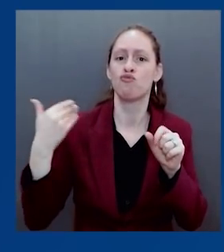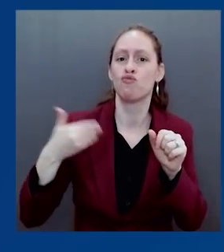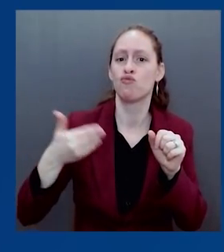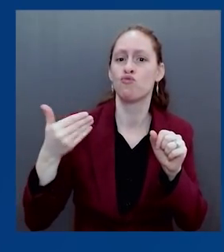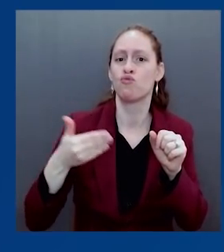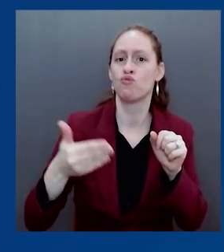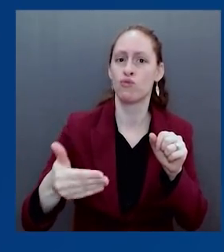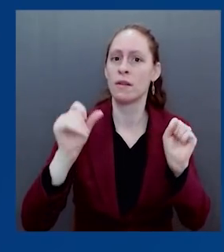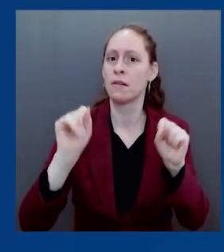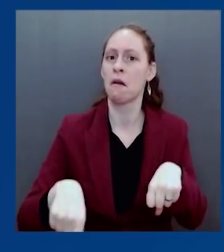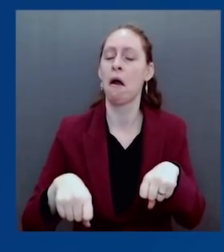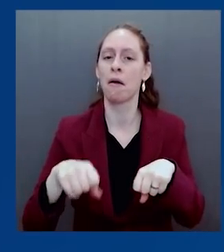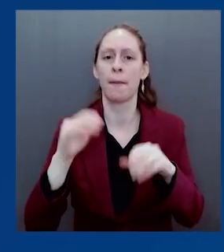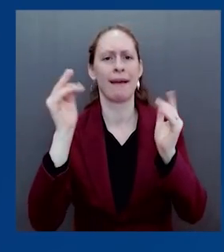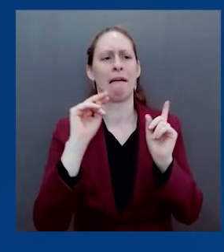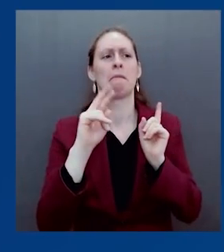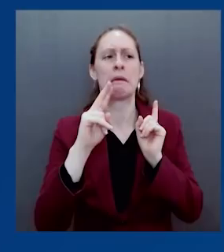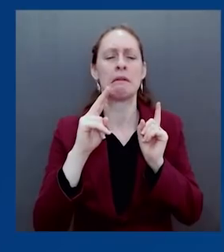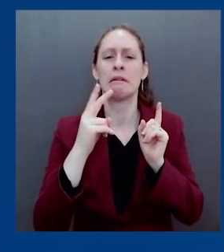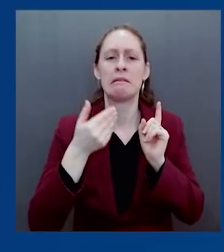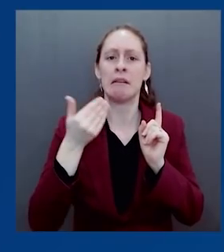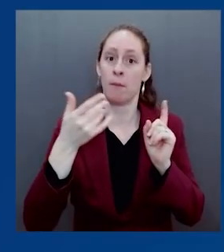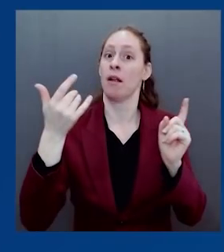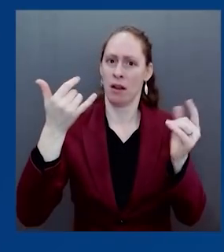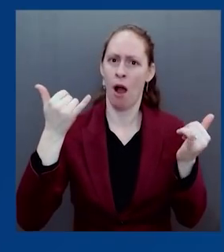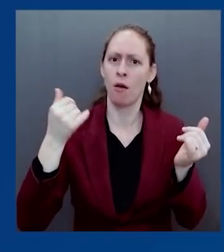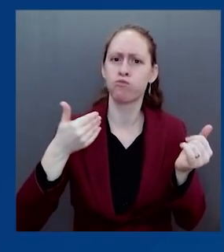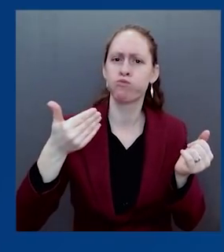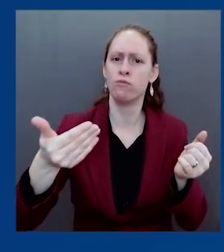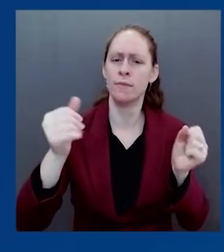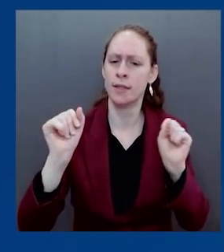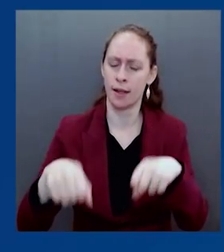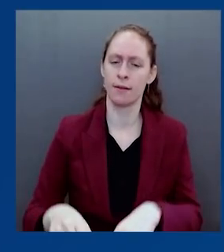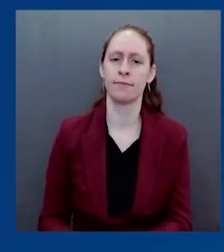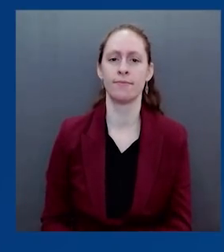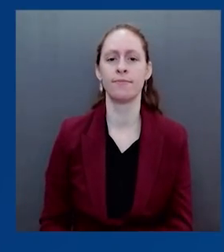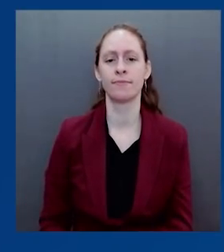I think it's important to put testing in the context of the overall school mitiga- --